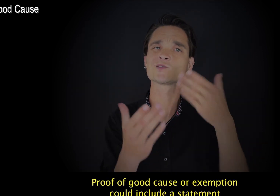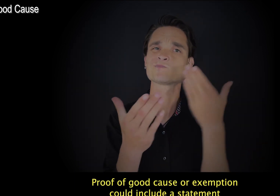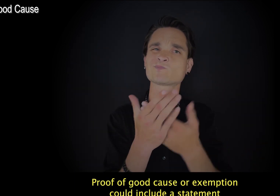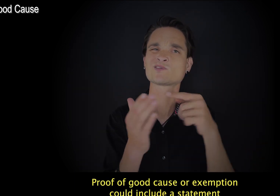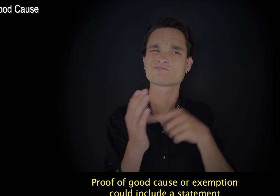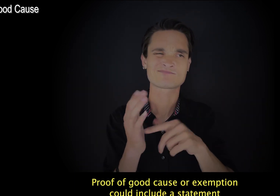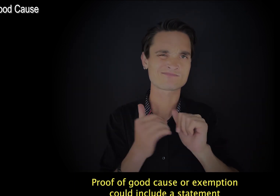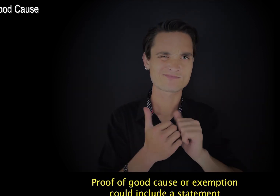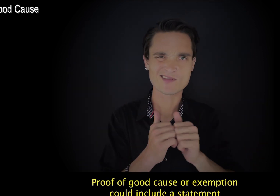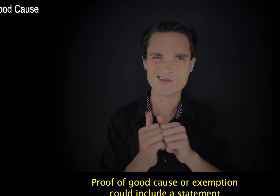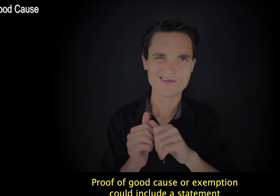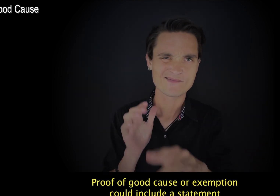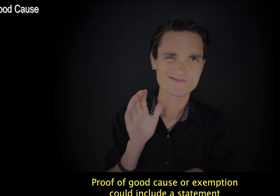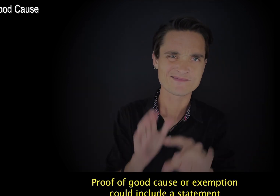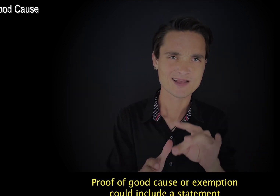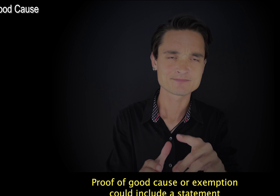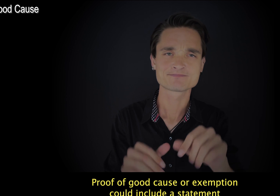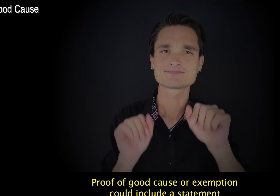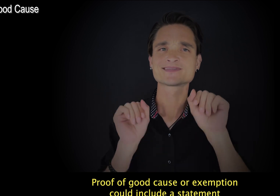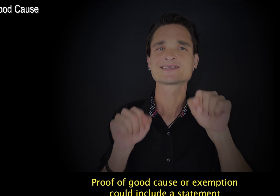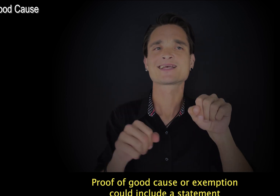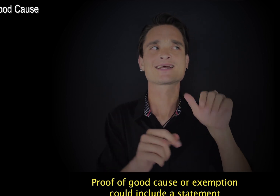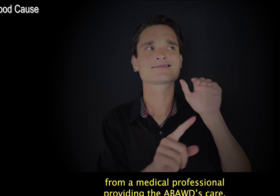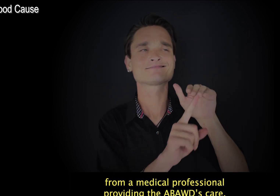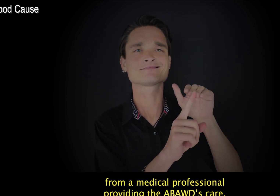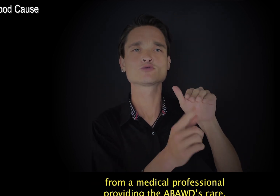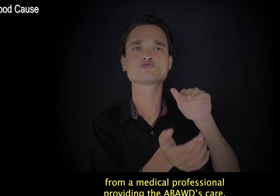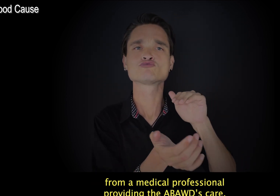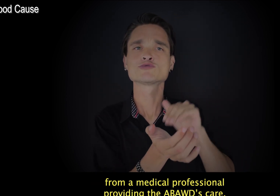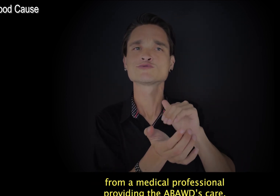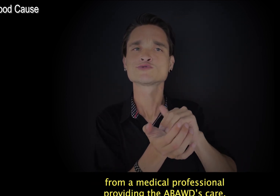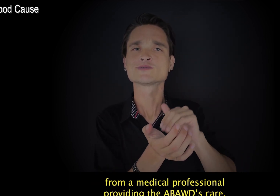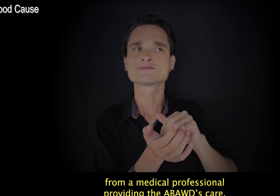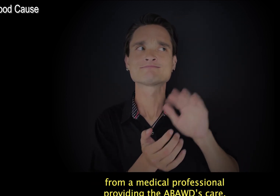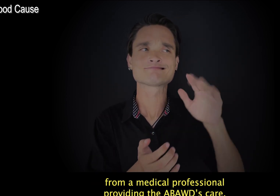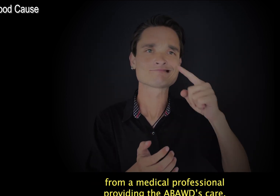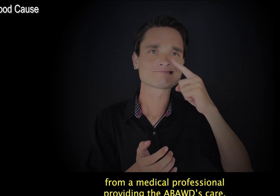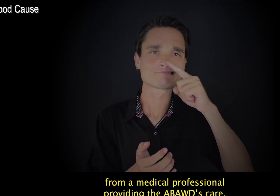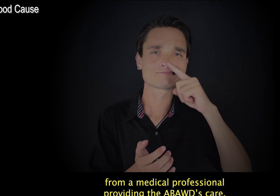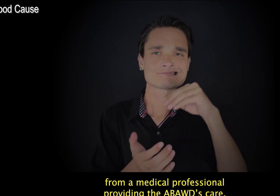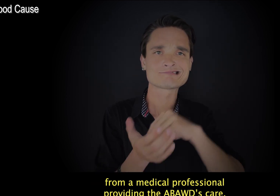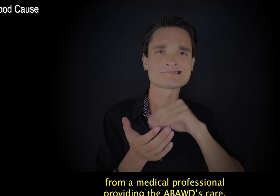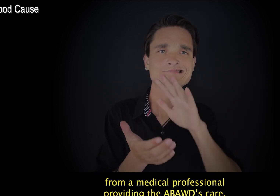Proof of good cause or exemption could include a statement from a medical professional providing the ABAWD’s care.